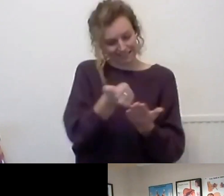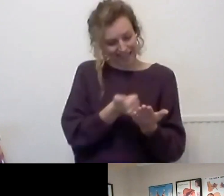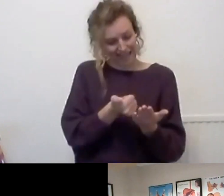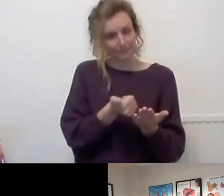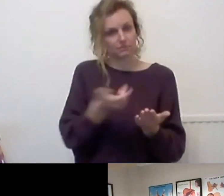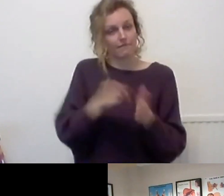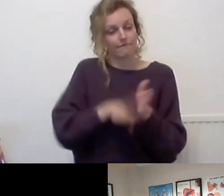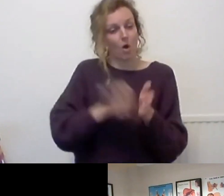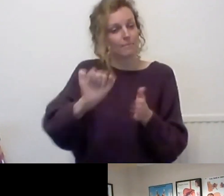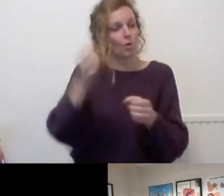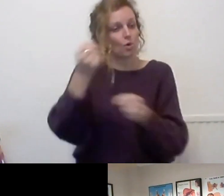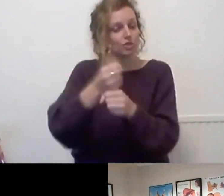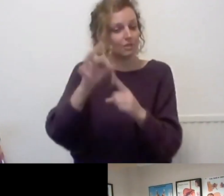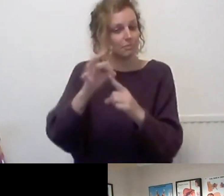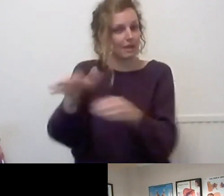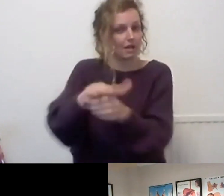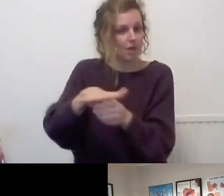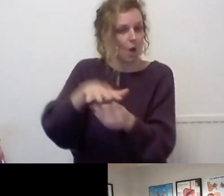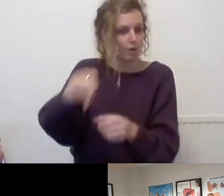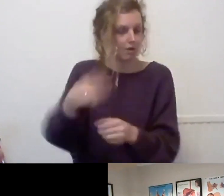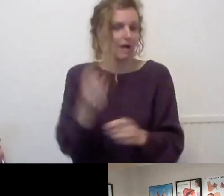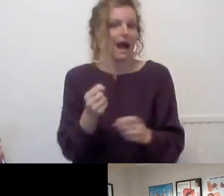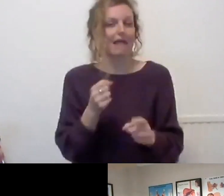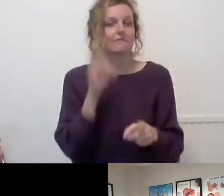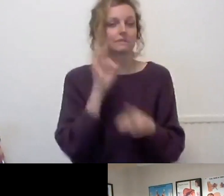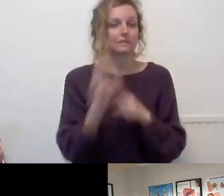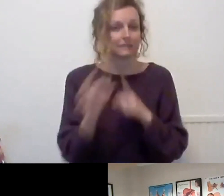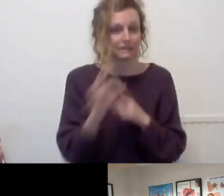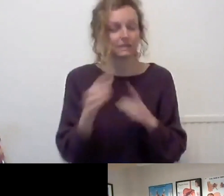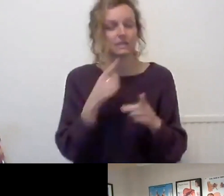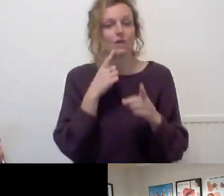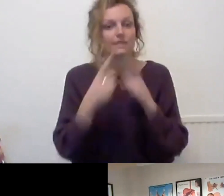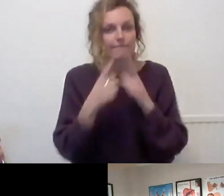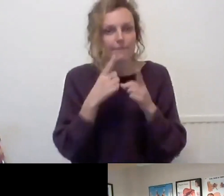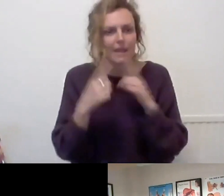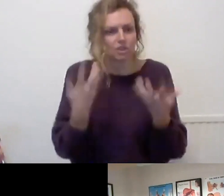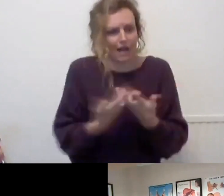saying with details of how you can book into mass vaccination sites or local chemists,